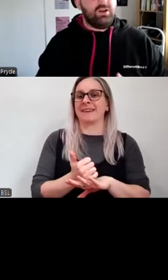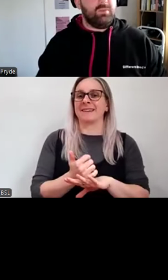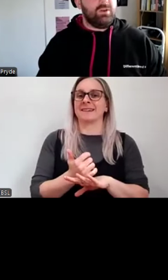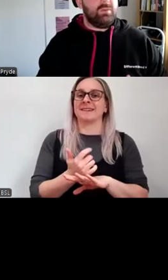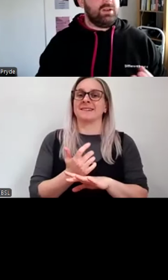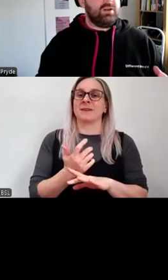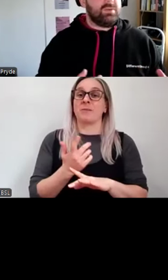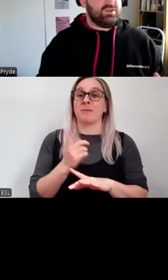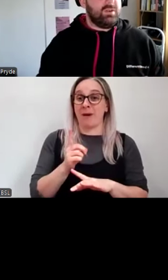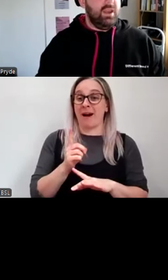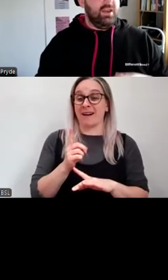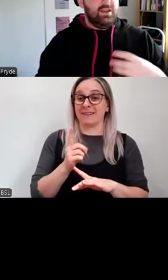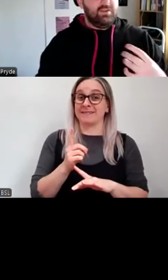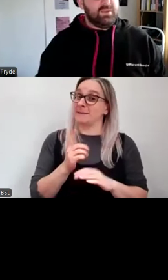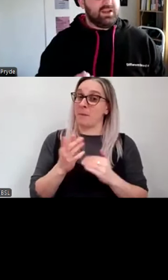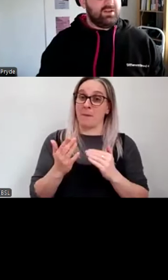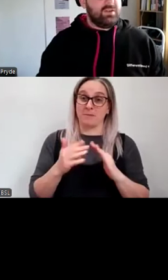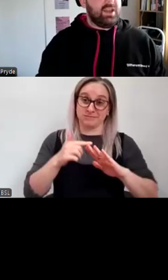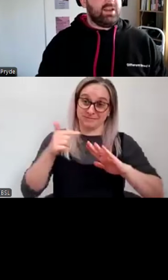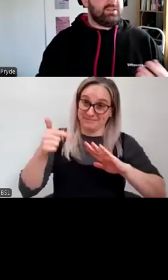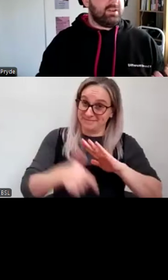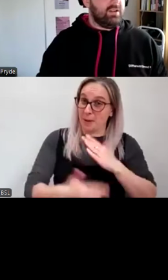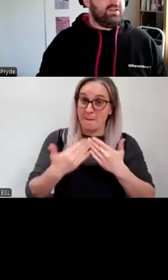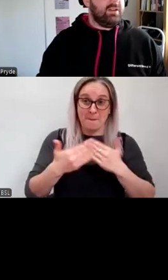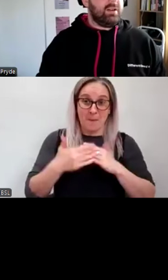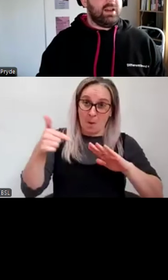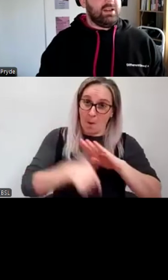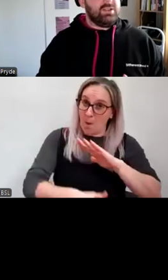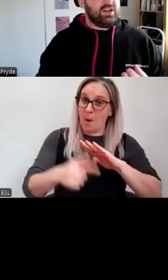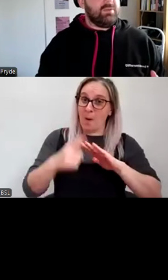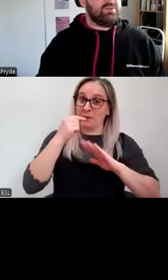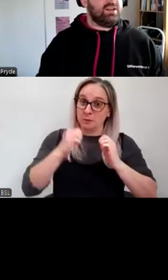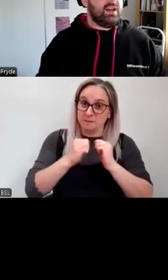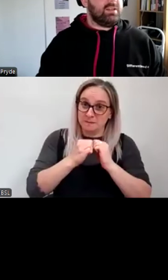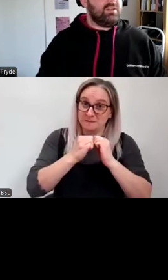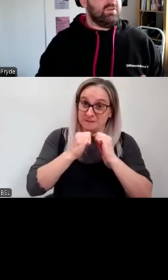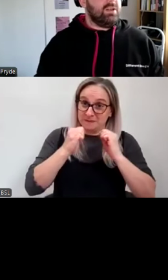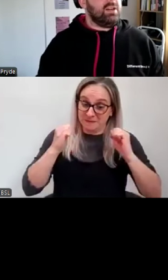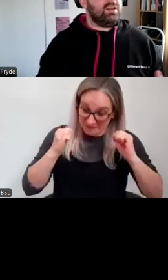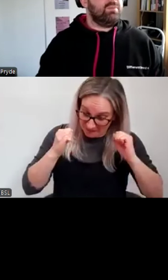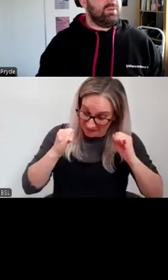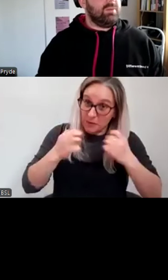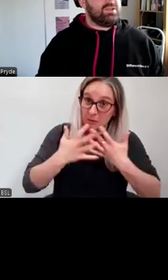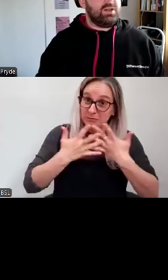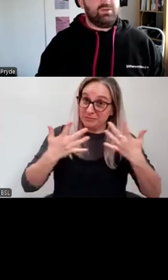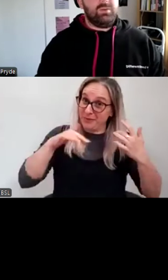a lot more when it comes to feedback context or color. Each website has a lot of unique problems as well,